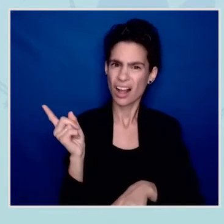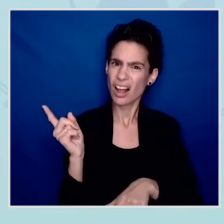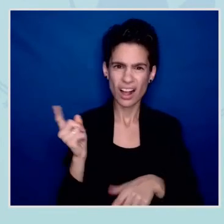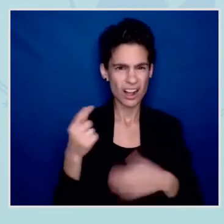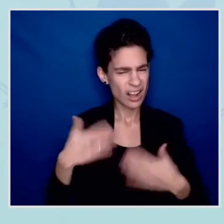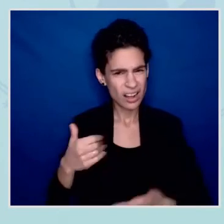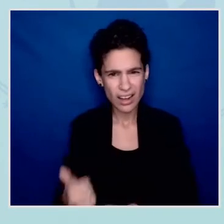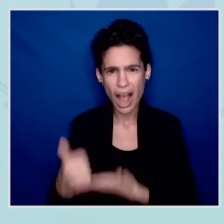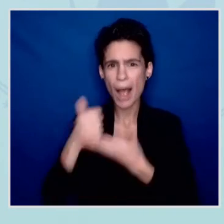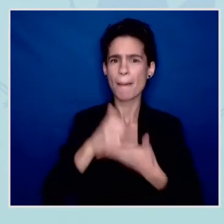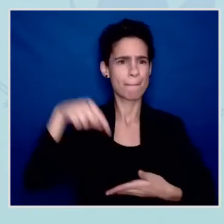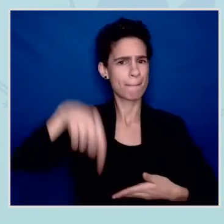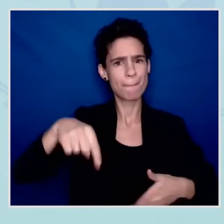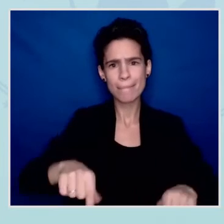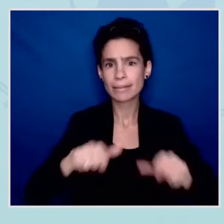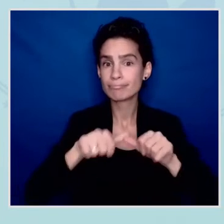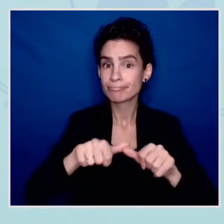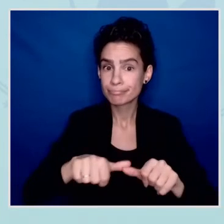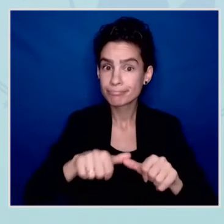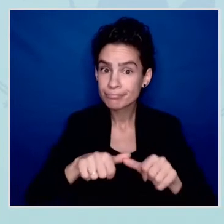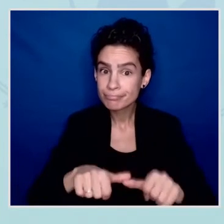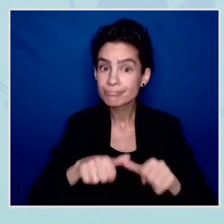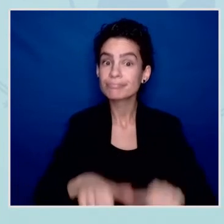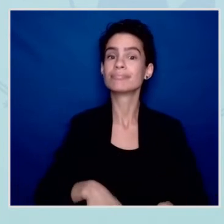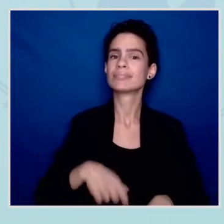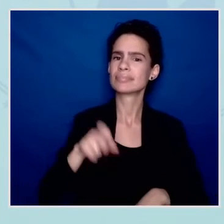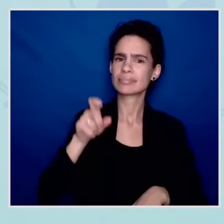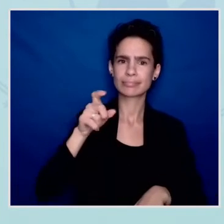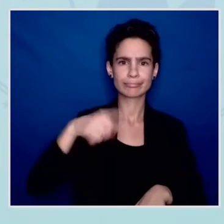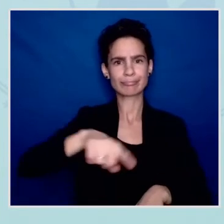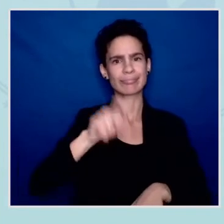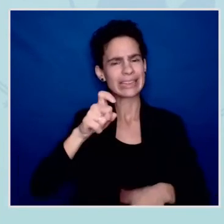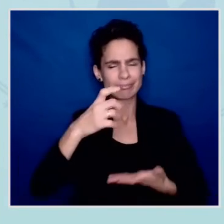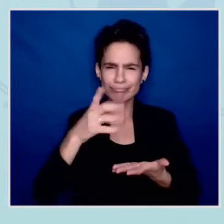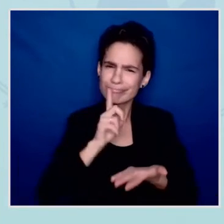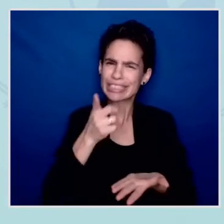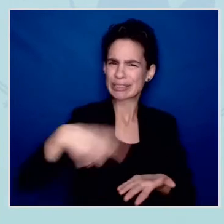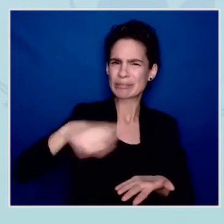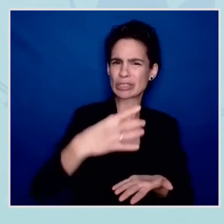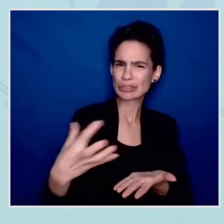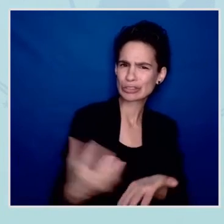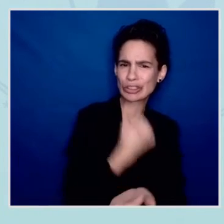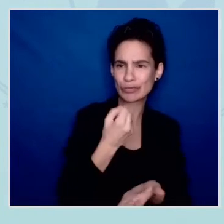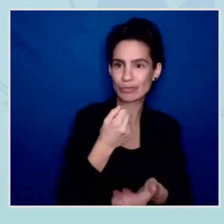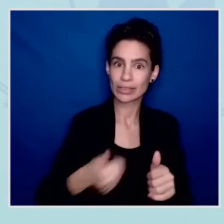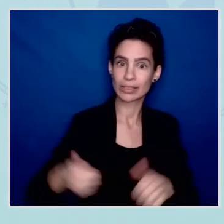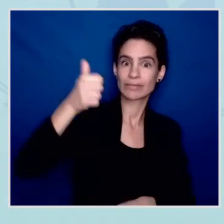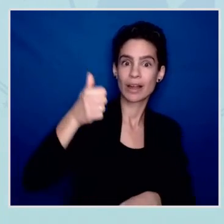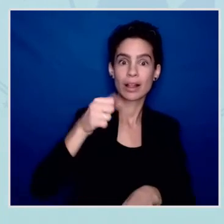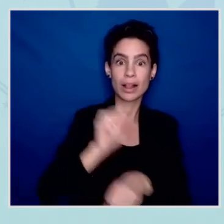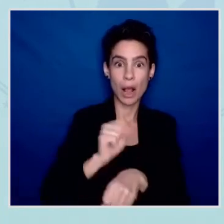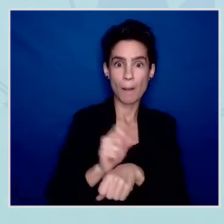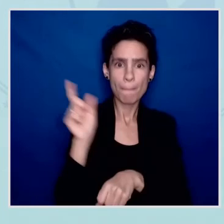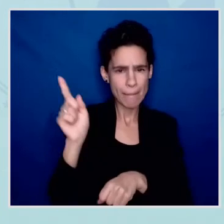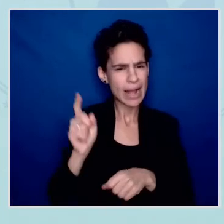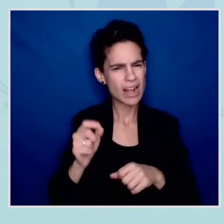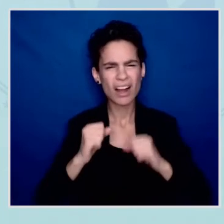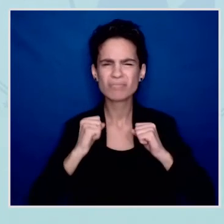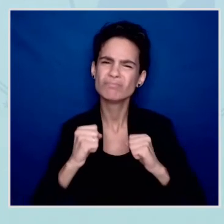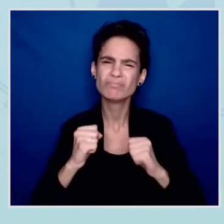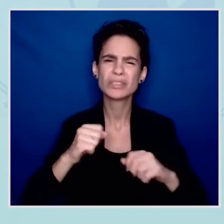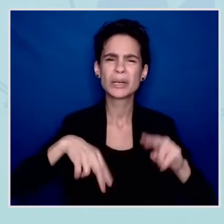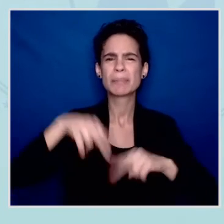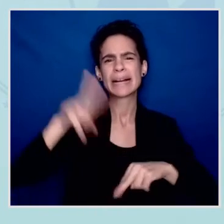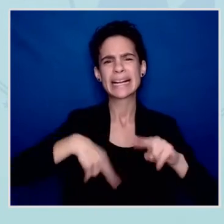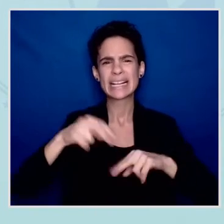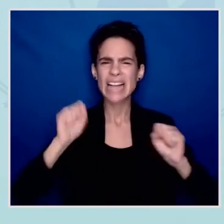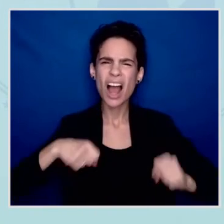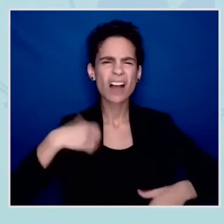FOLKS KEEPING OUR AIR AND RAIL